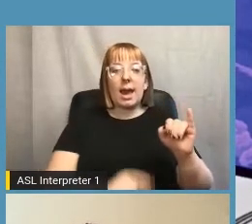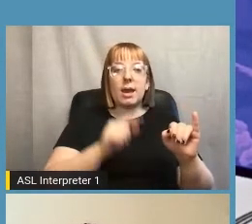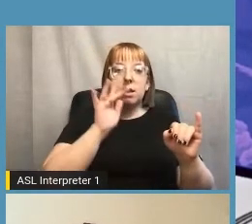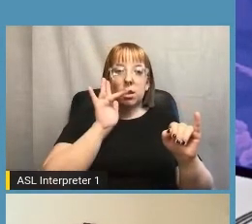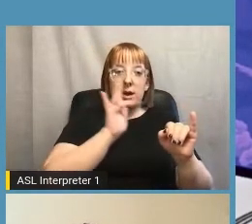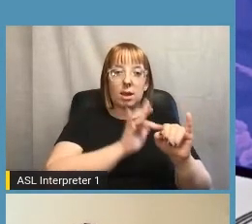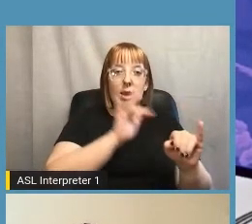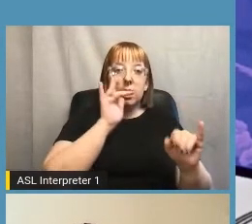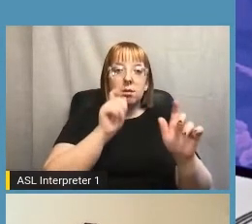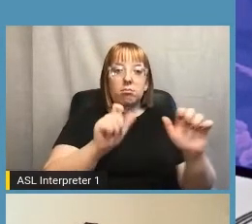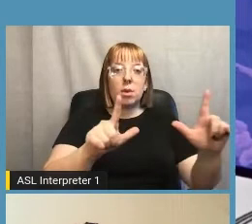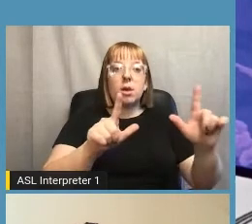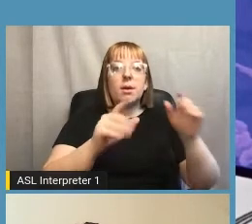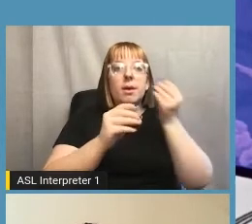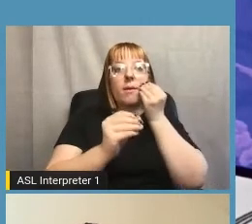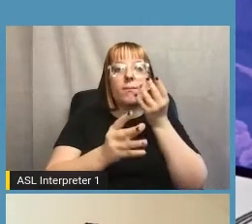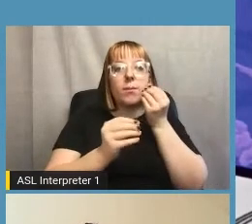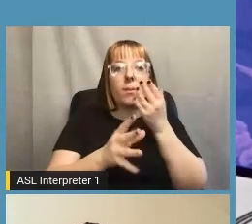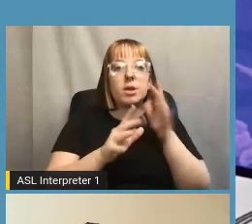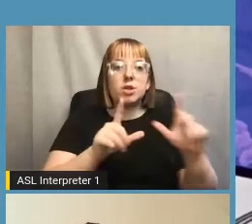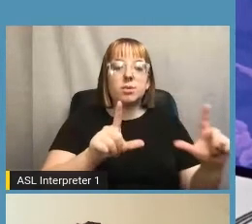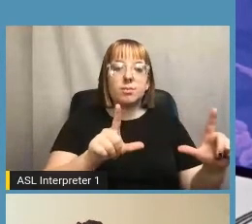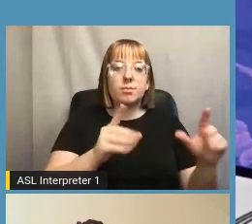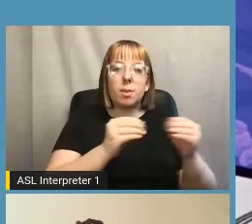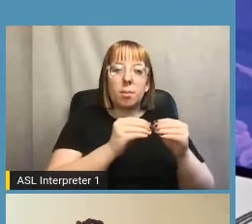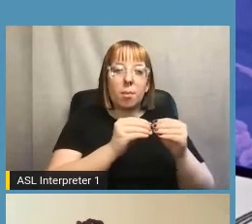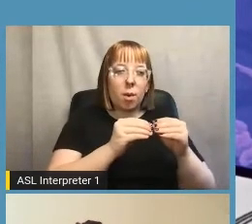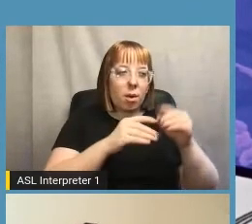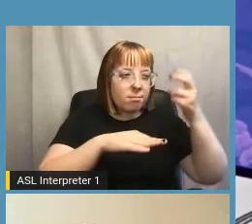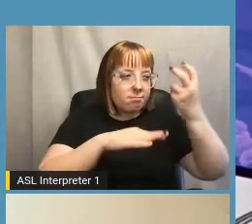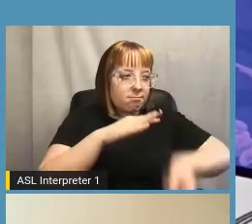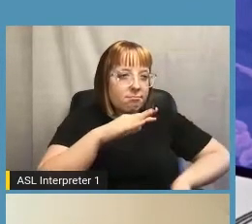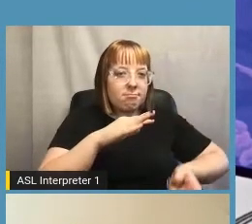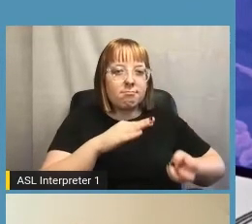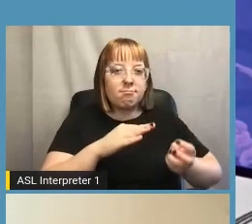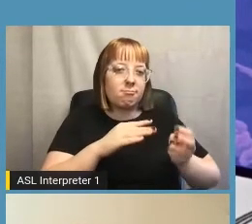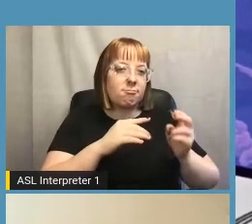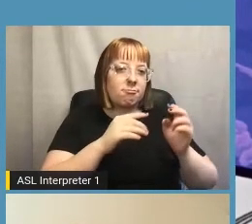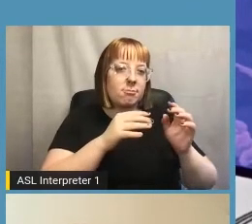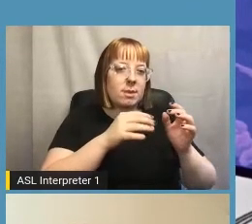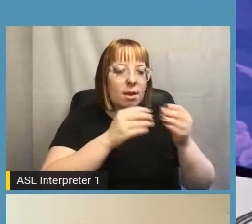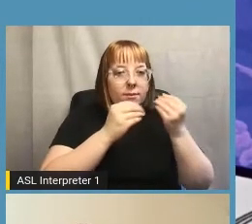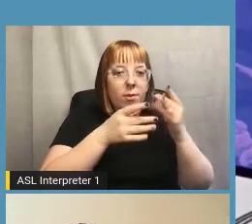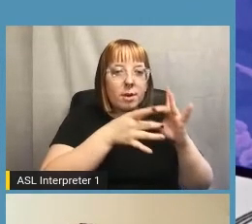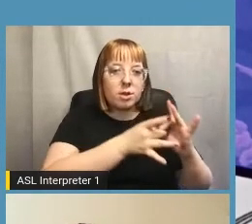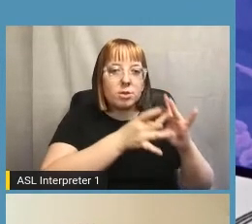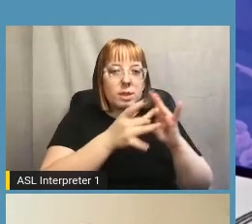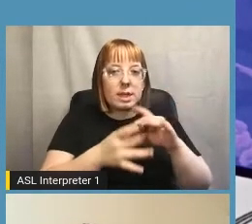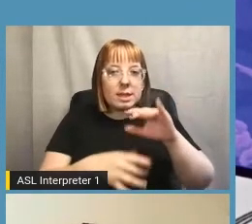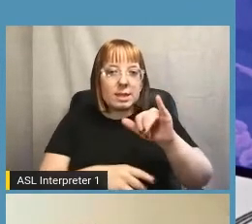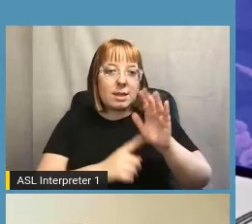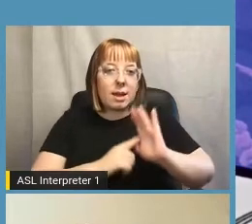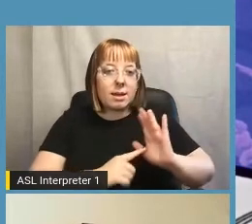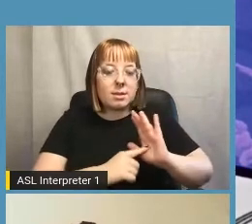that you can click on to get more information about the exhibition um so you'll see that throughout this um and that was created by me